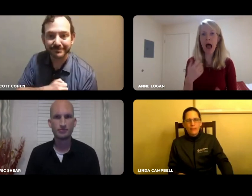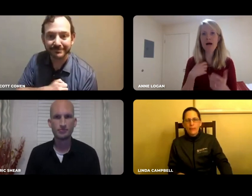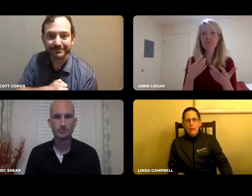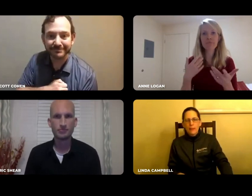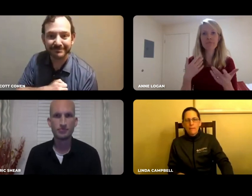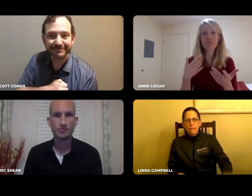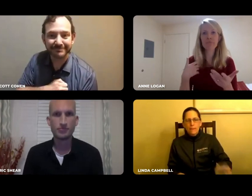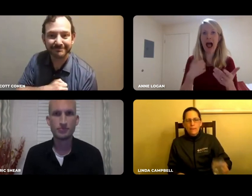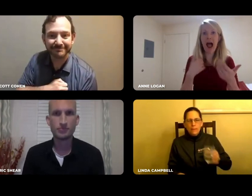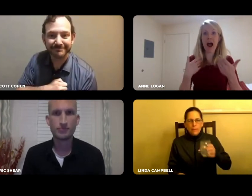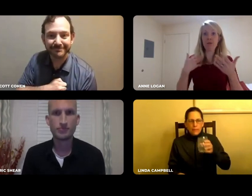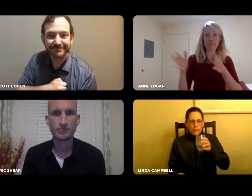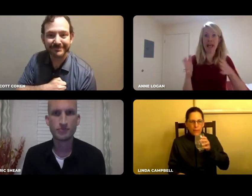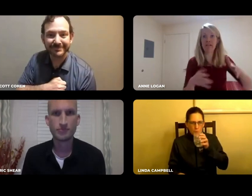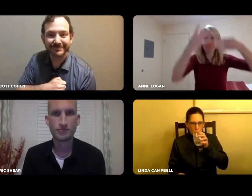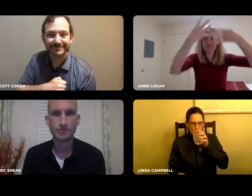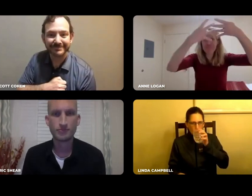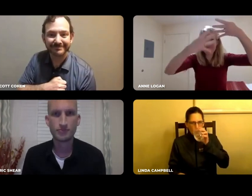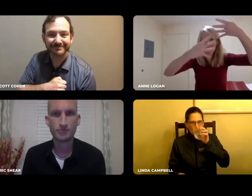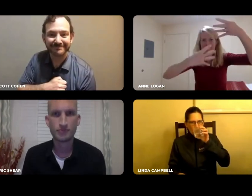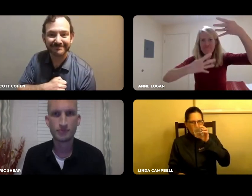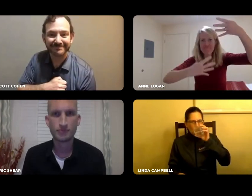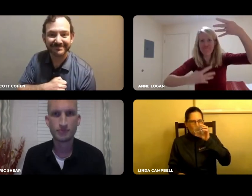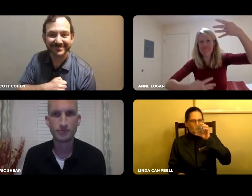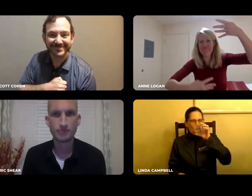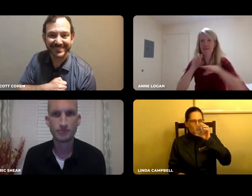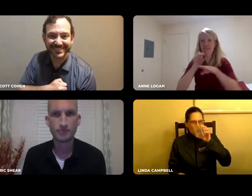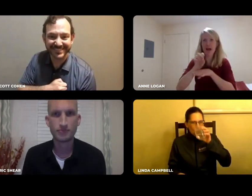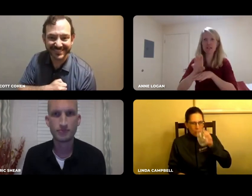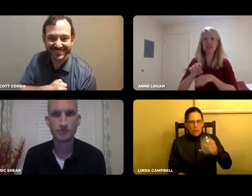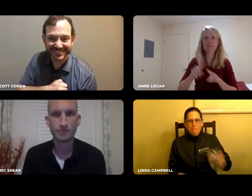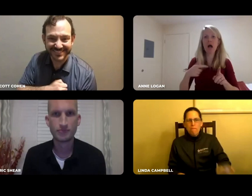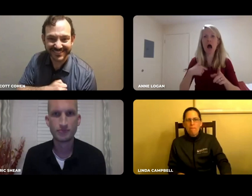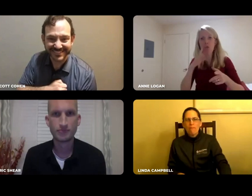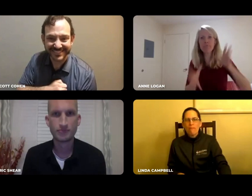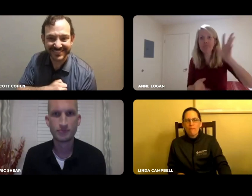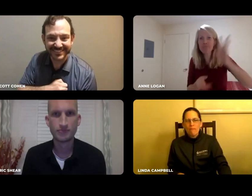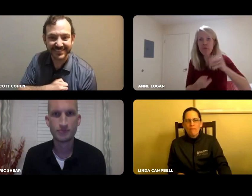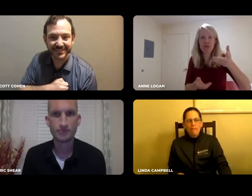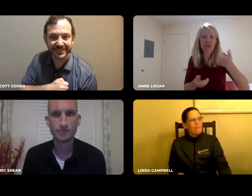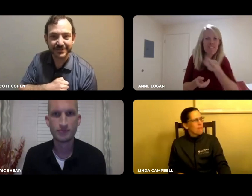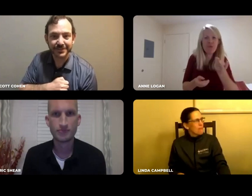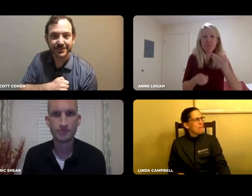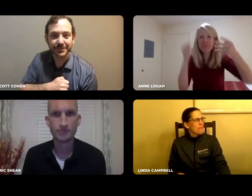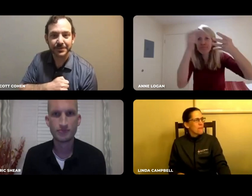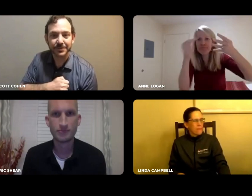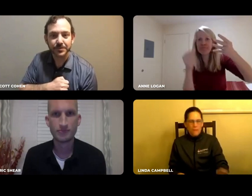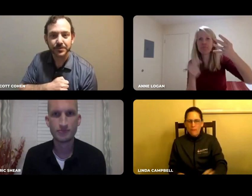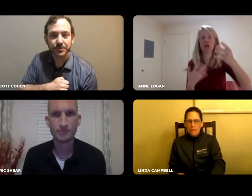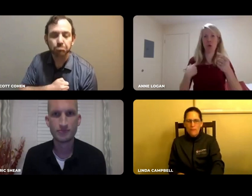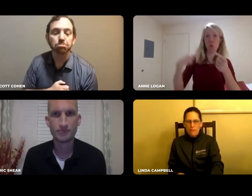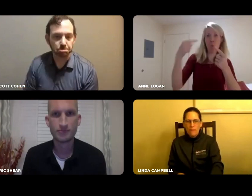I planned to say a long list of advice but I'll try to consolidate to 4.